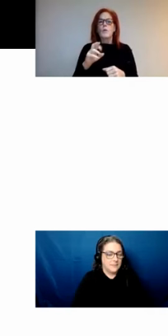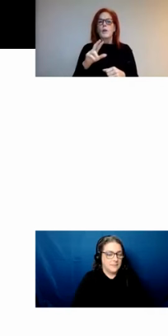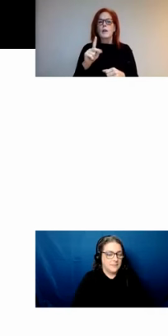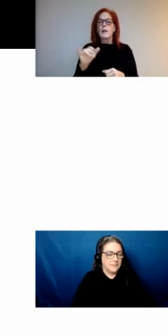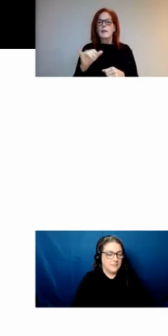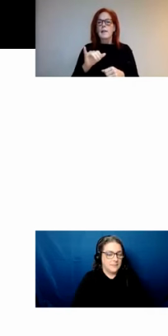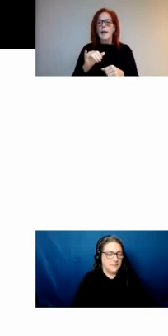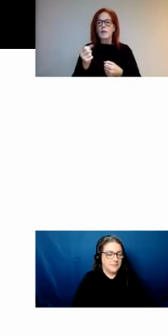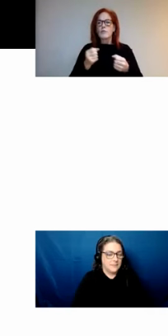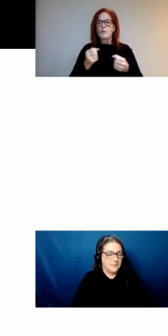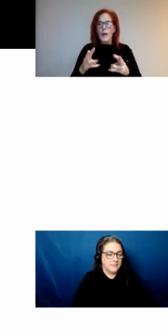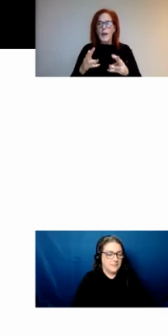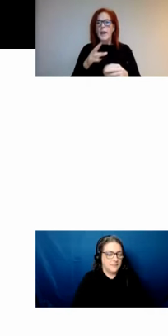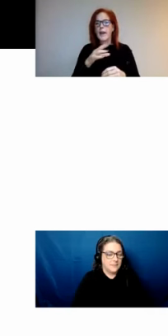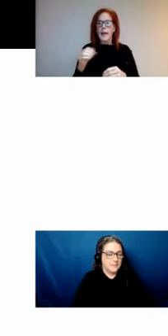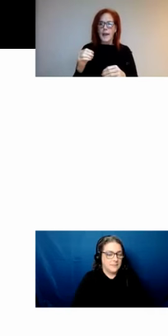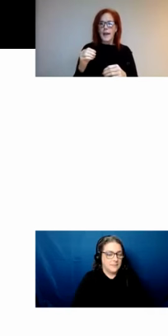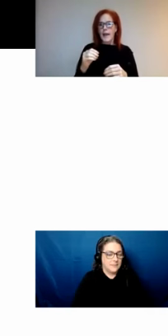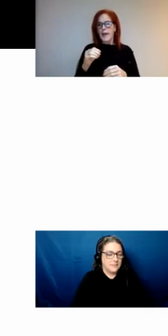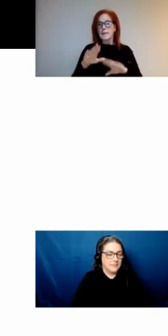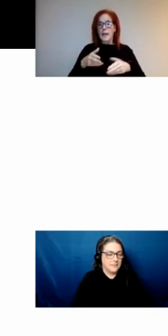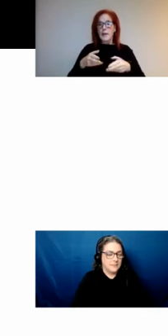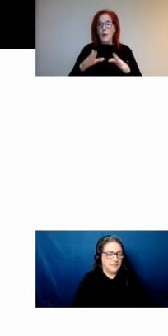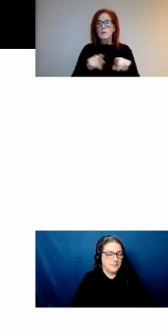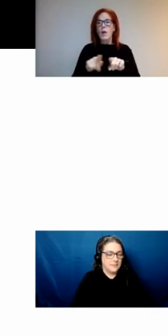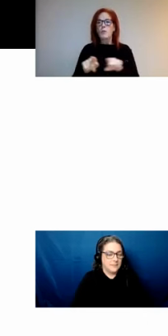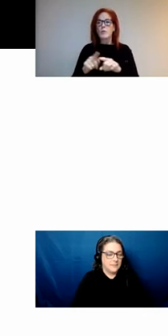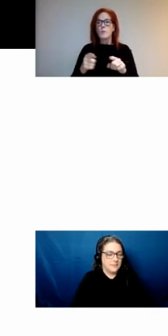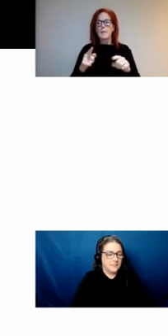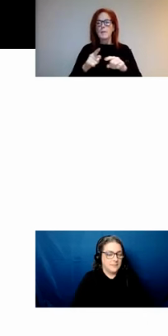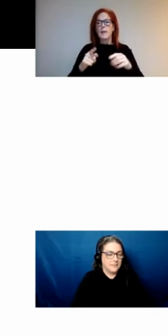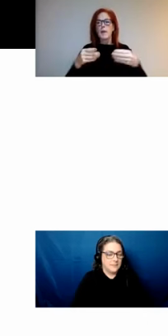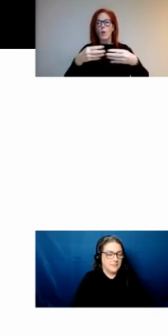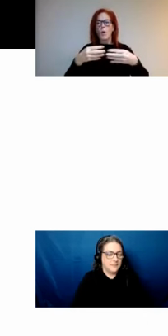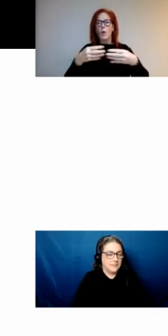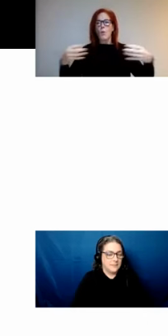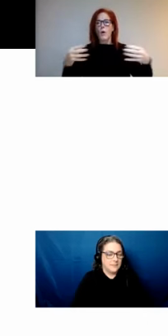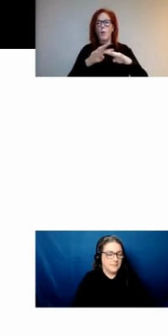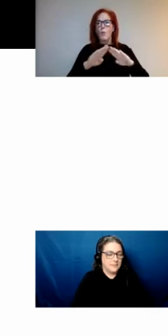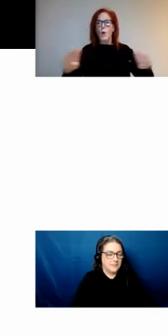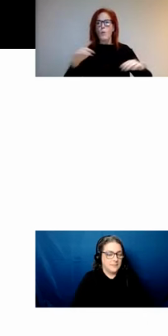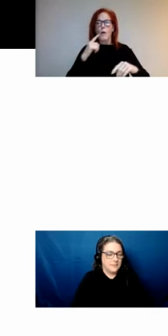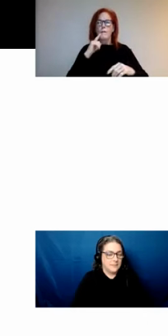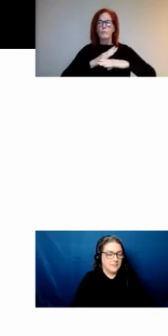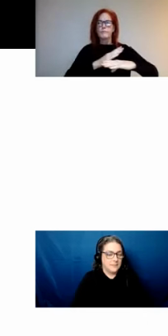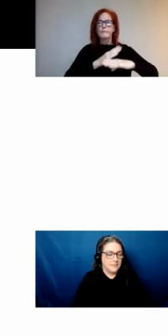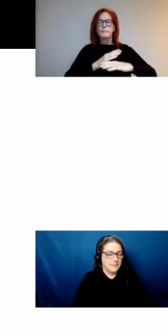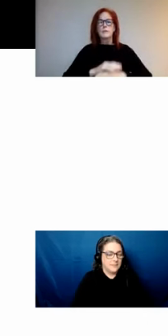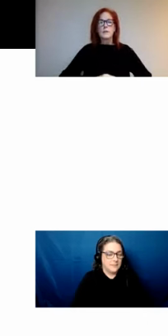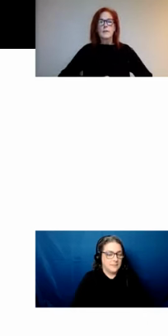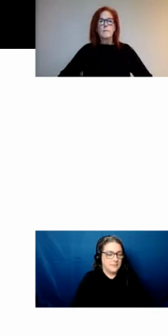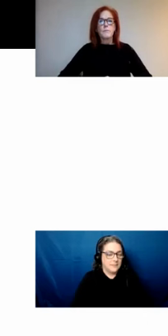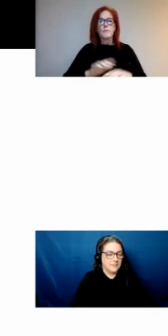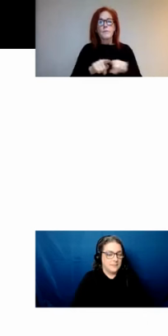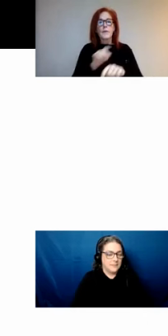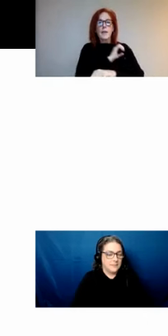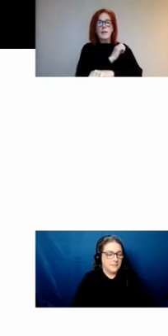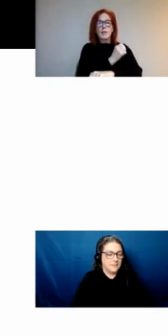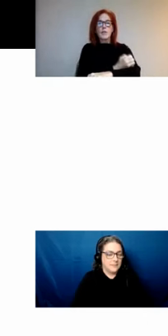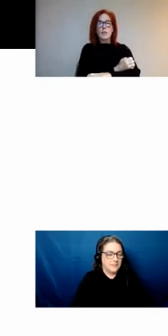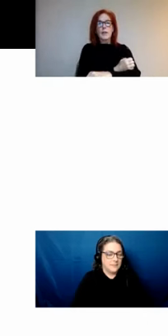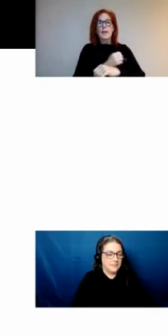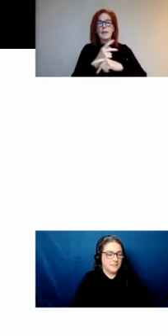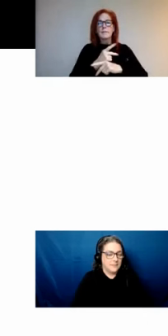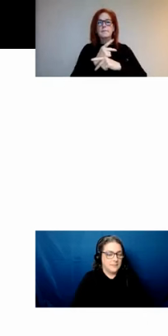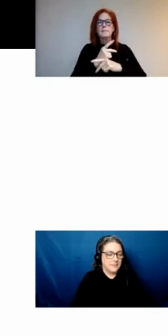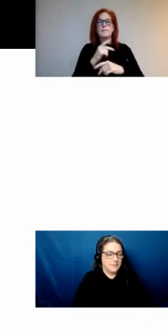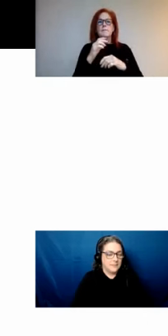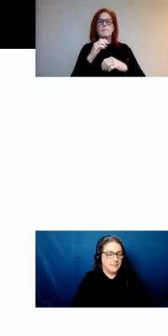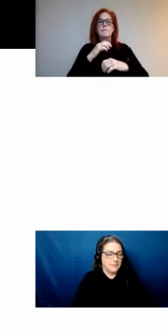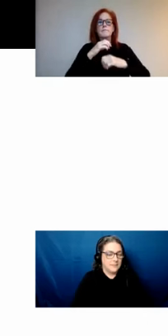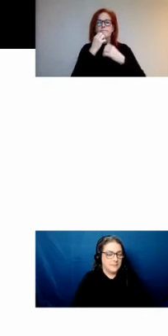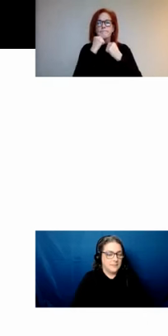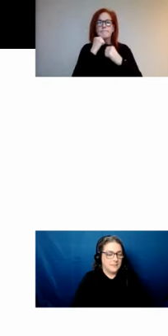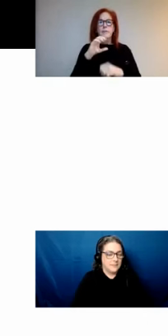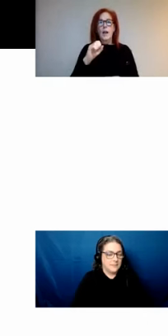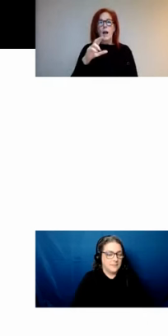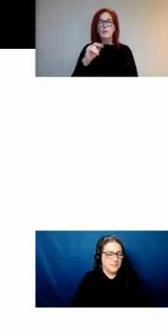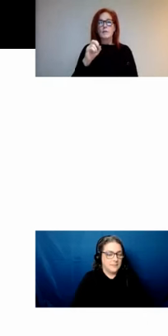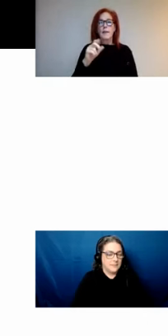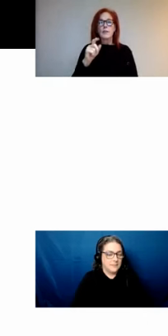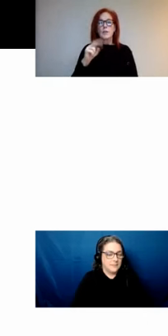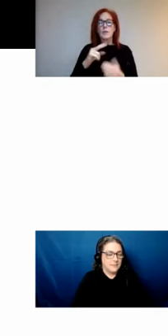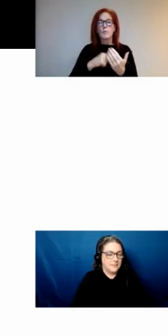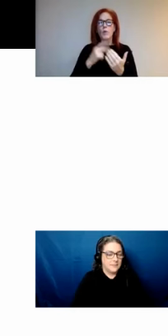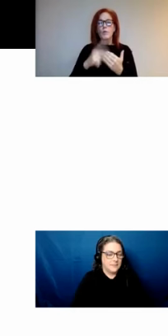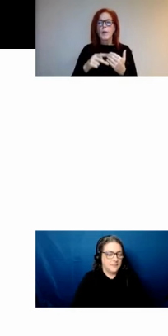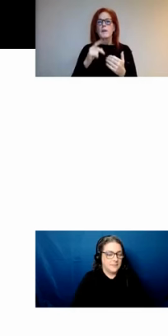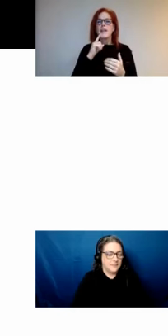Thank you so much. All right. We have more time for more questions. So if you've got anything for us we'll give you a beat to get them in the chat.